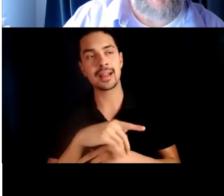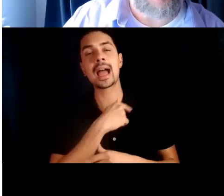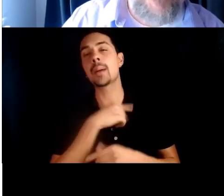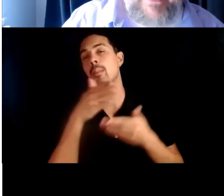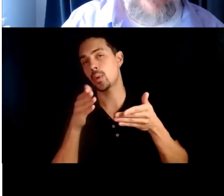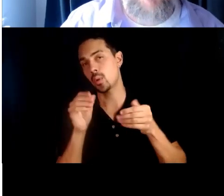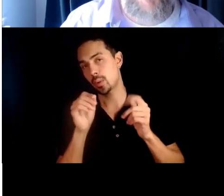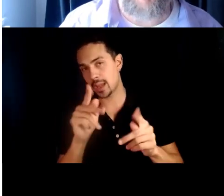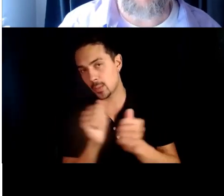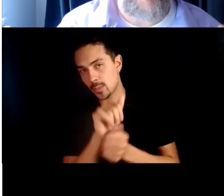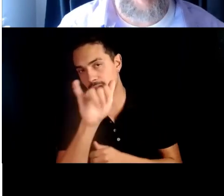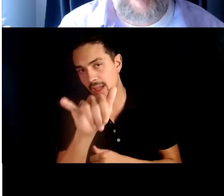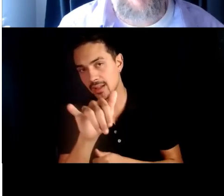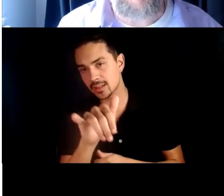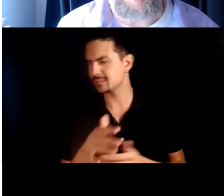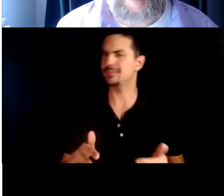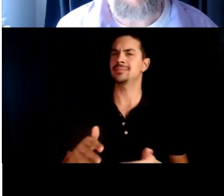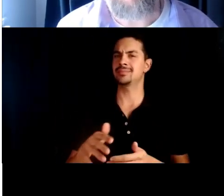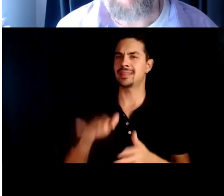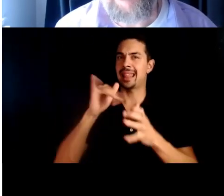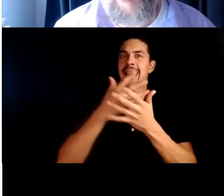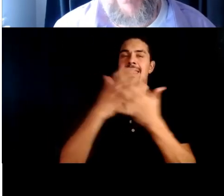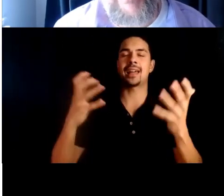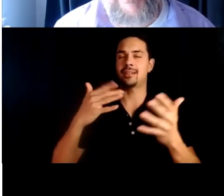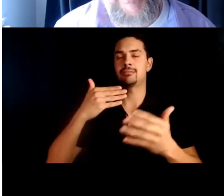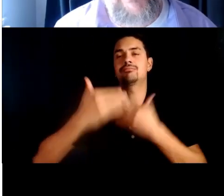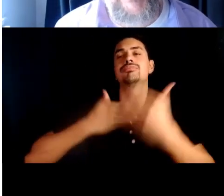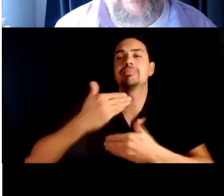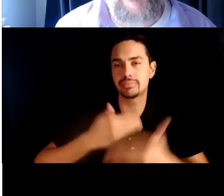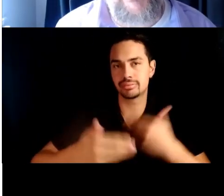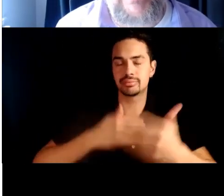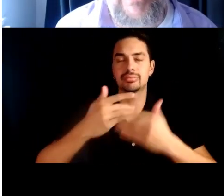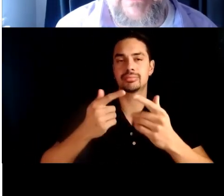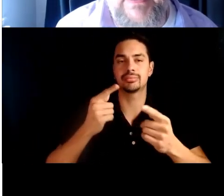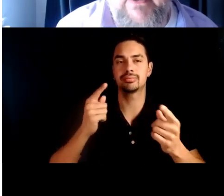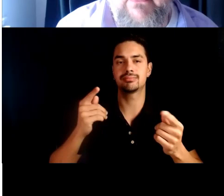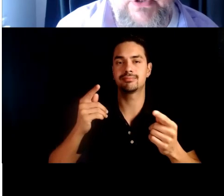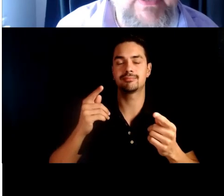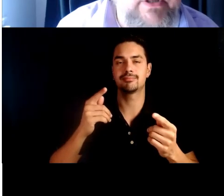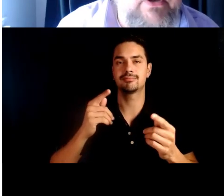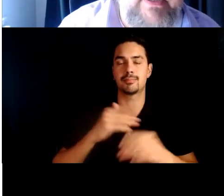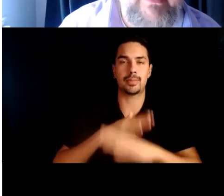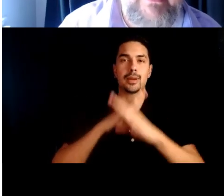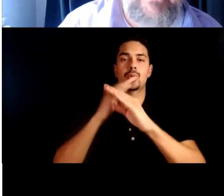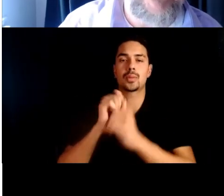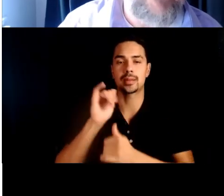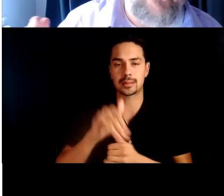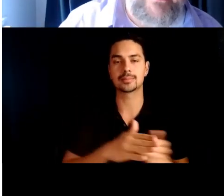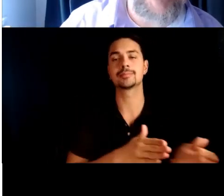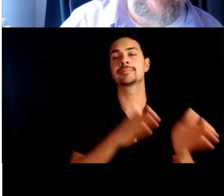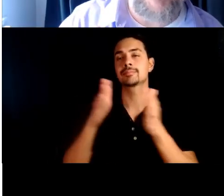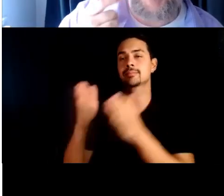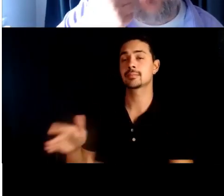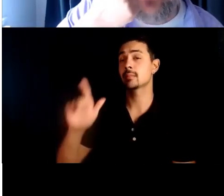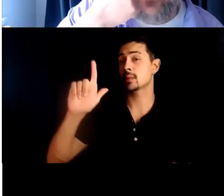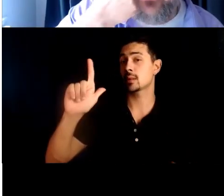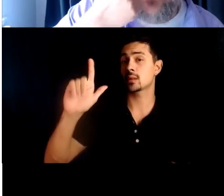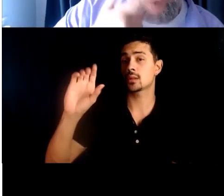So there was a lot of rigamarole that happened with that. Another example is Lou Sullivan, who's on the right side of the screen